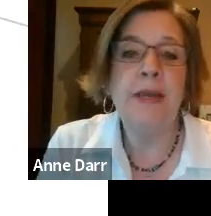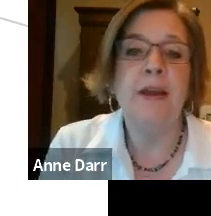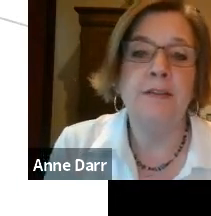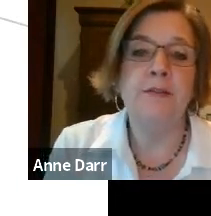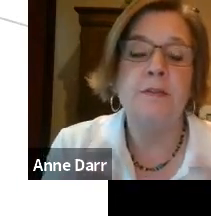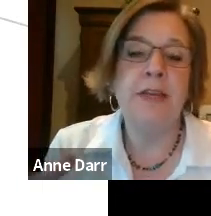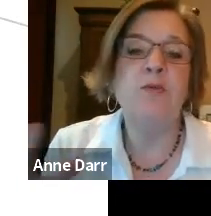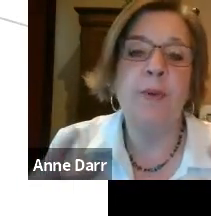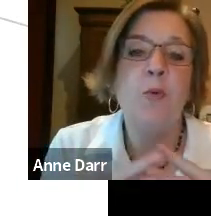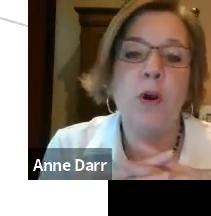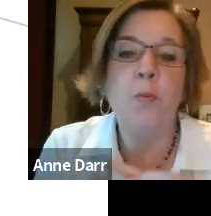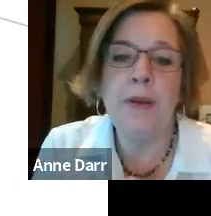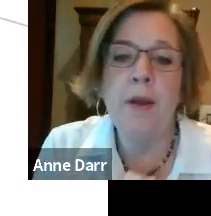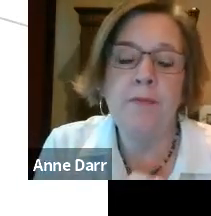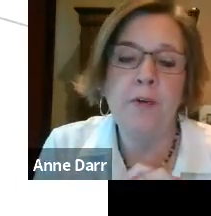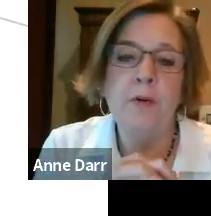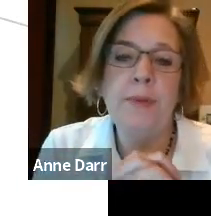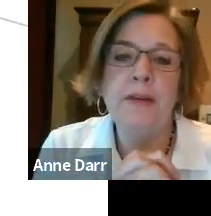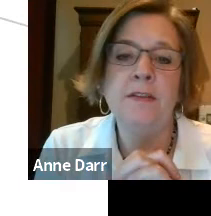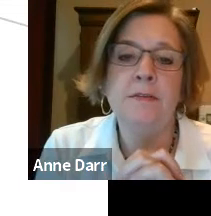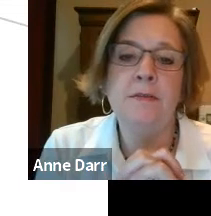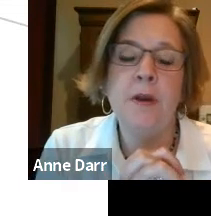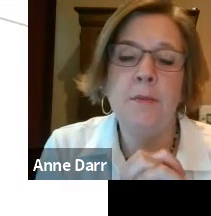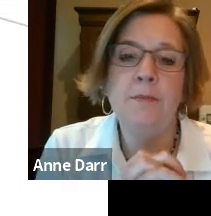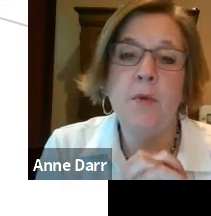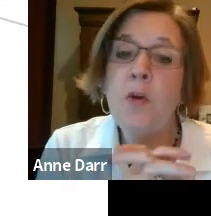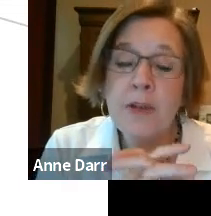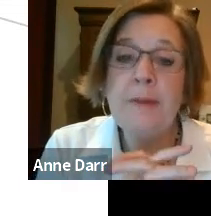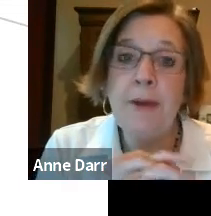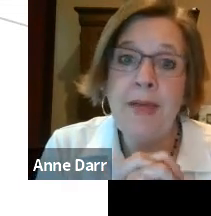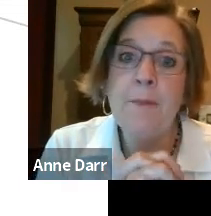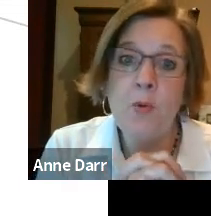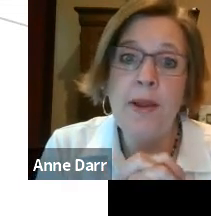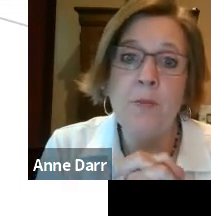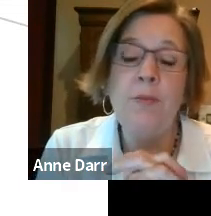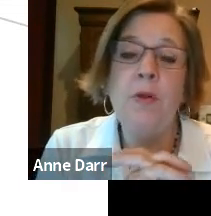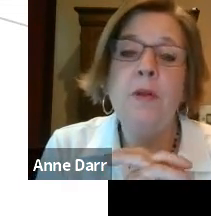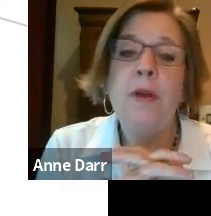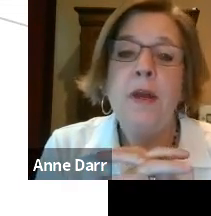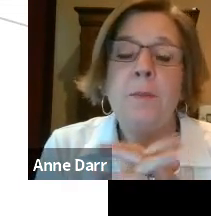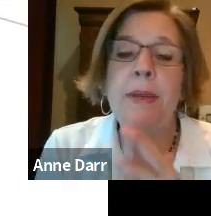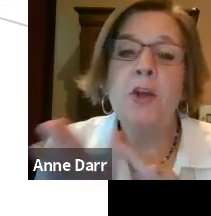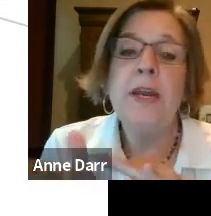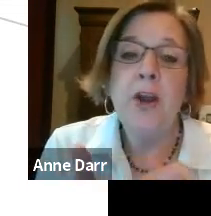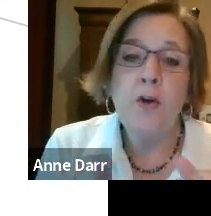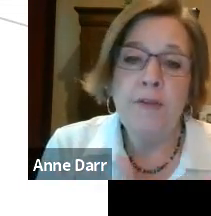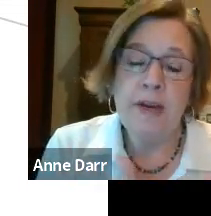because things will be more opened up for because of, hopefully by that point we will be looking at COVID